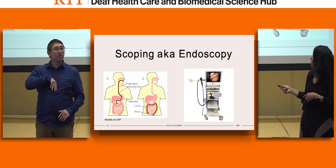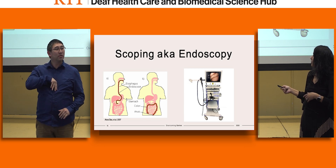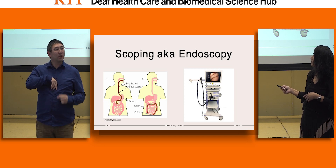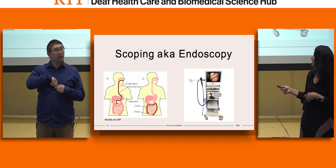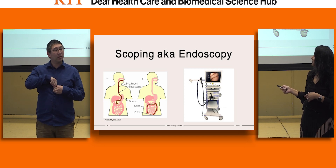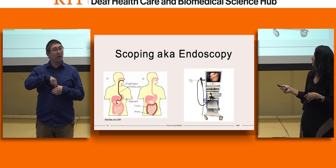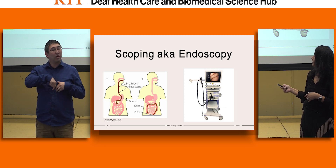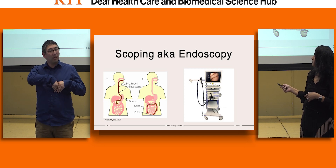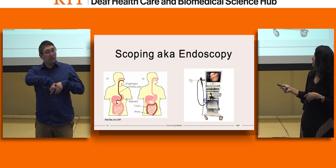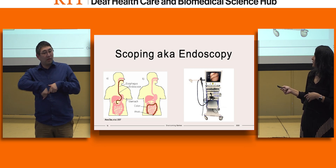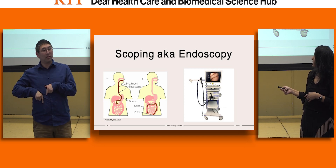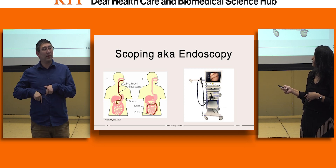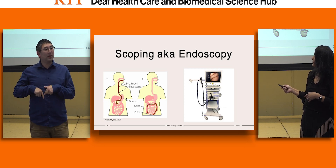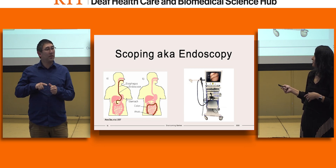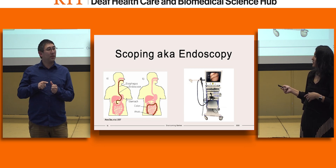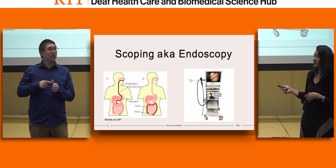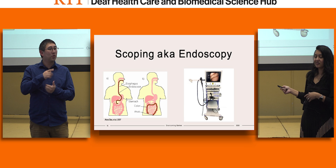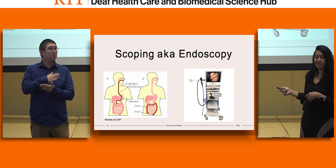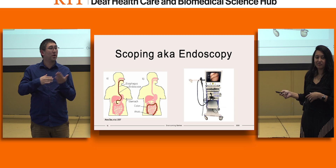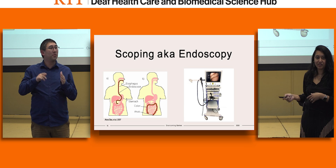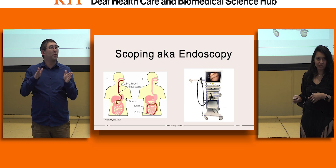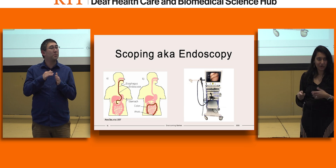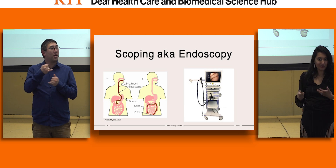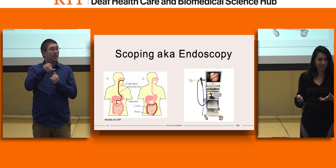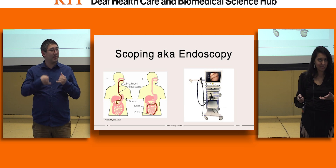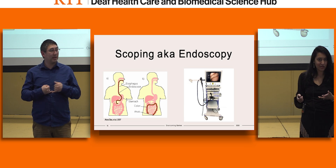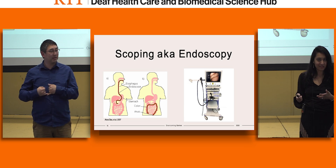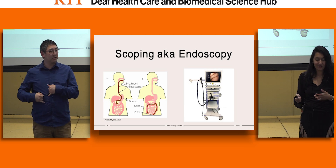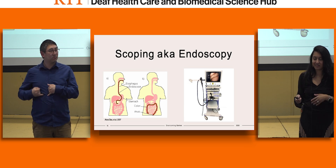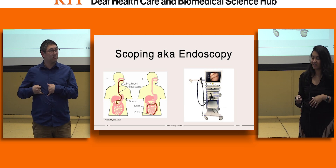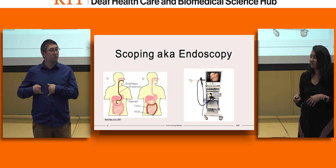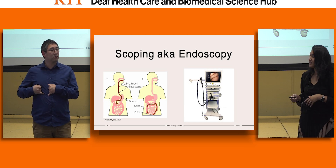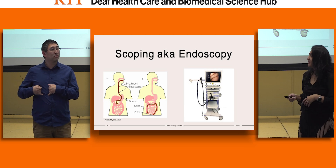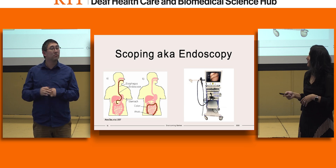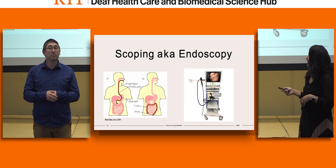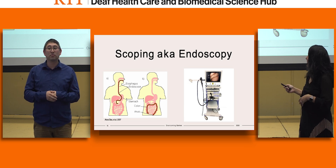all the way-- a little bit past the stomach into the first part of the small intestine,